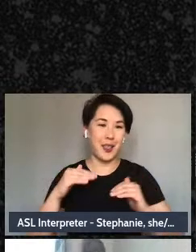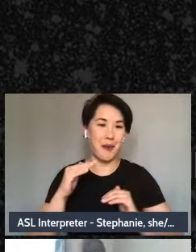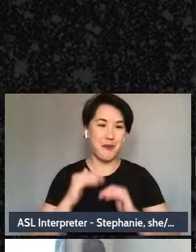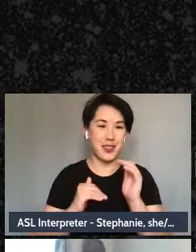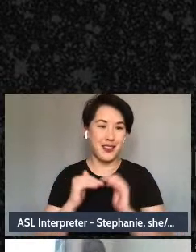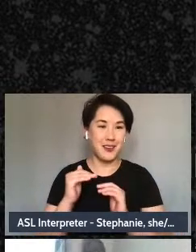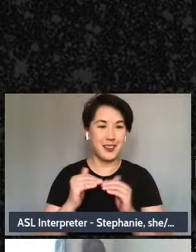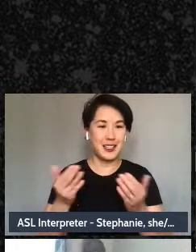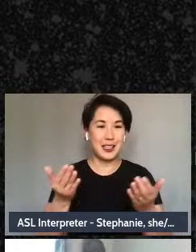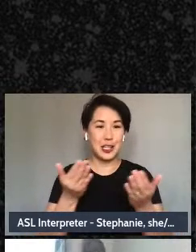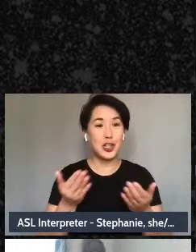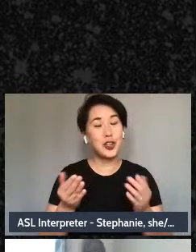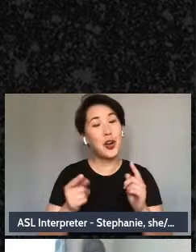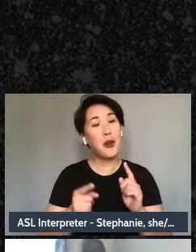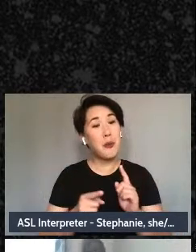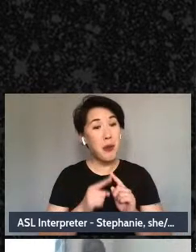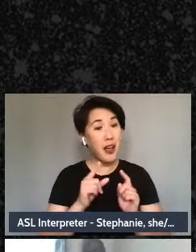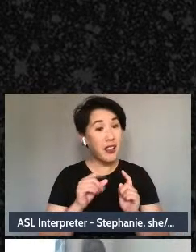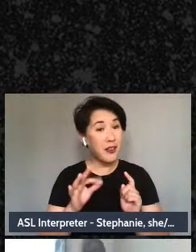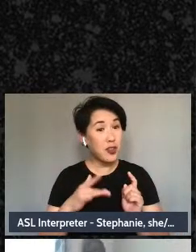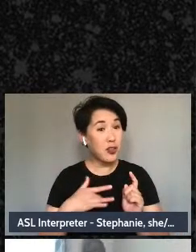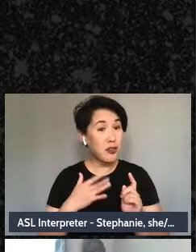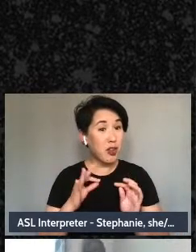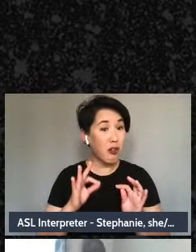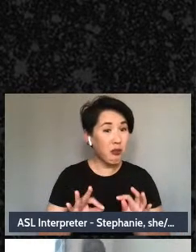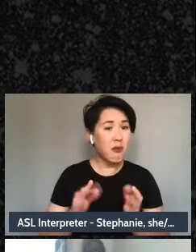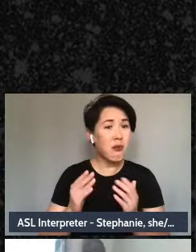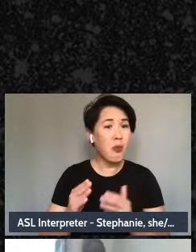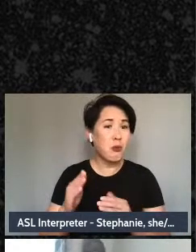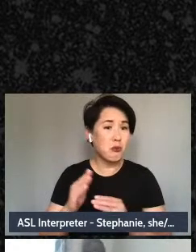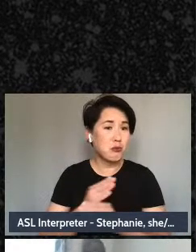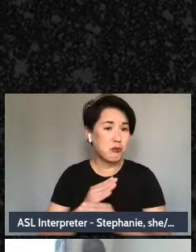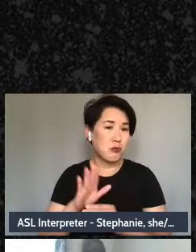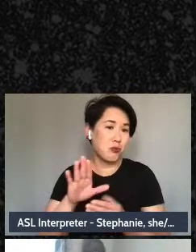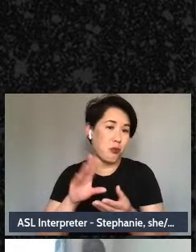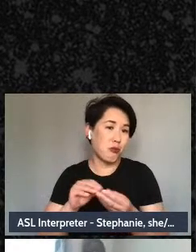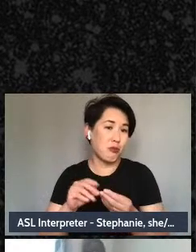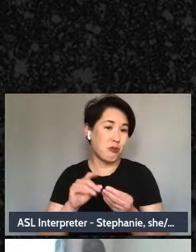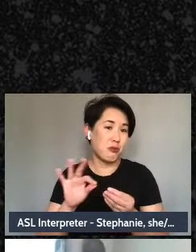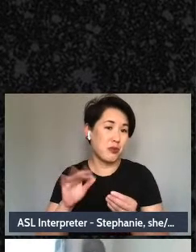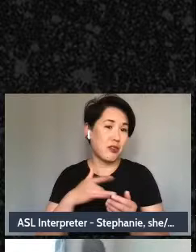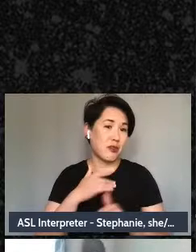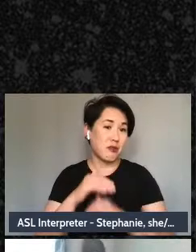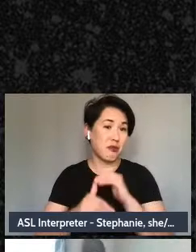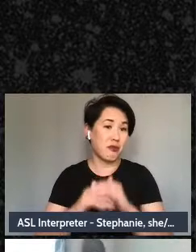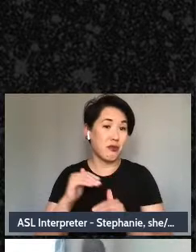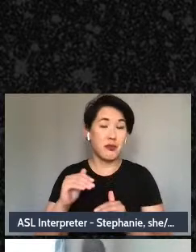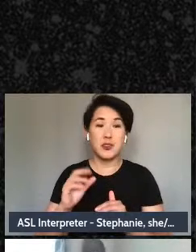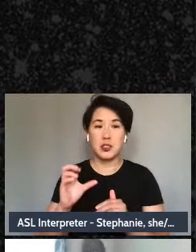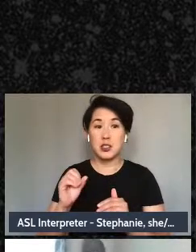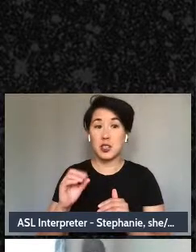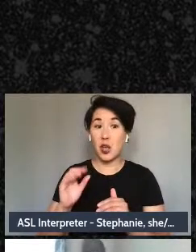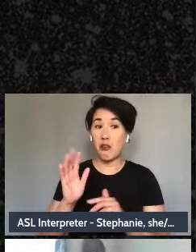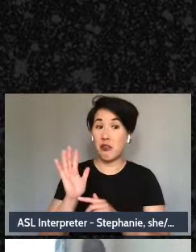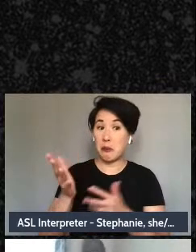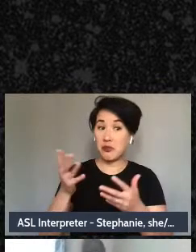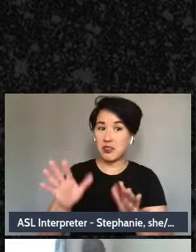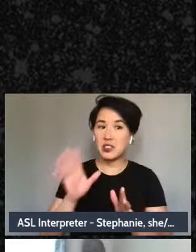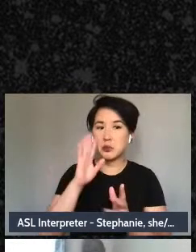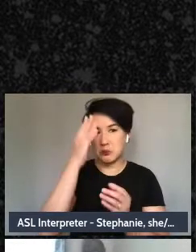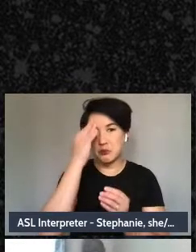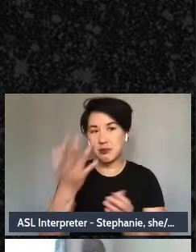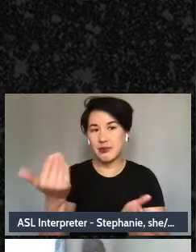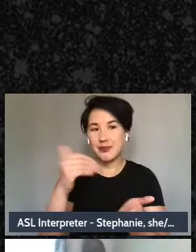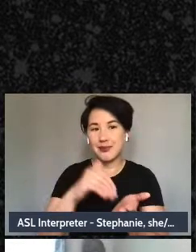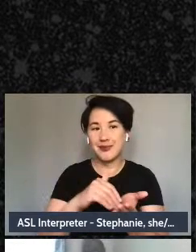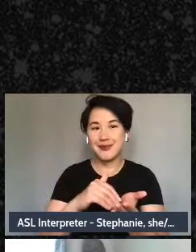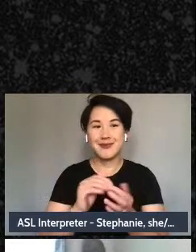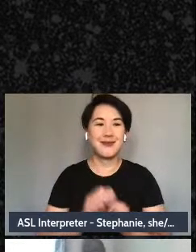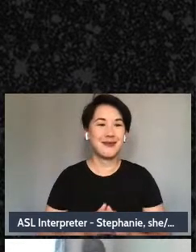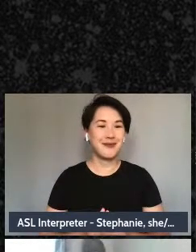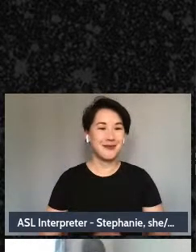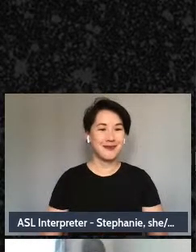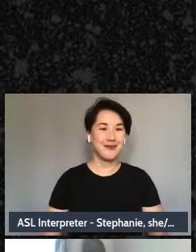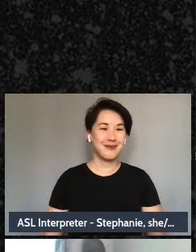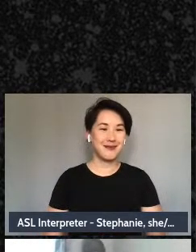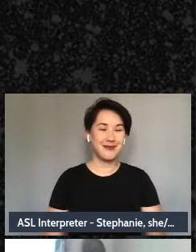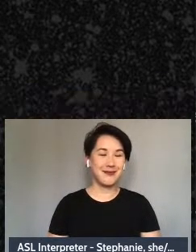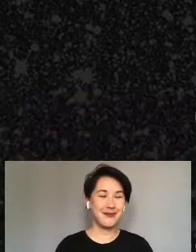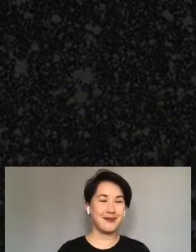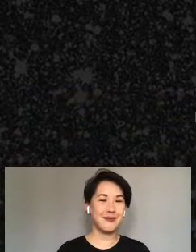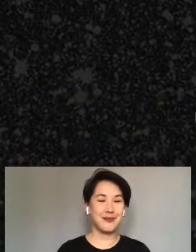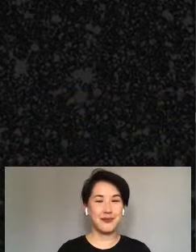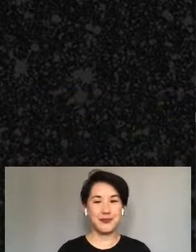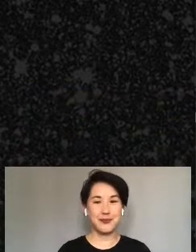away with you in the future i will give you another heads up at five minutes All right.